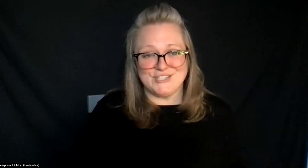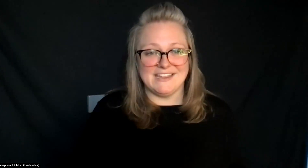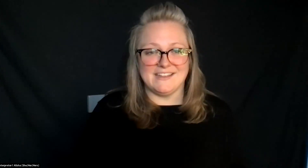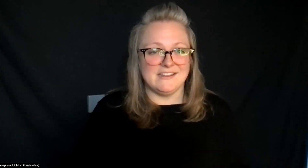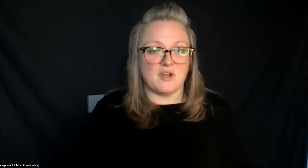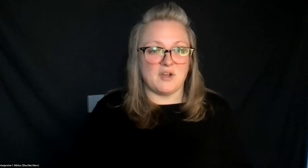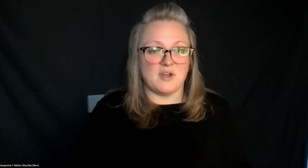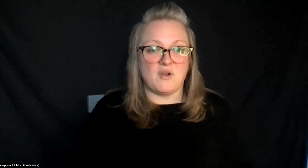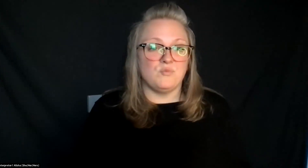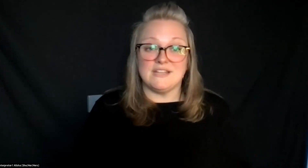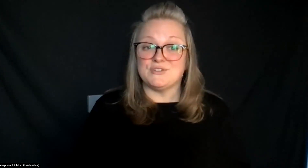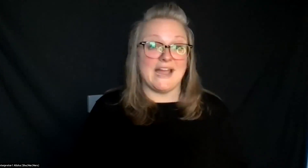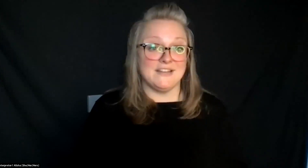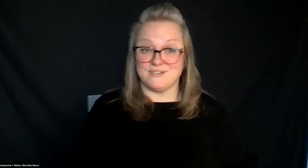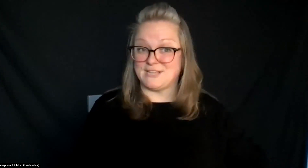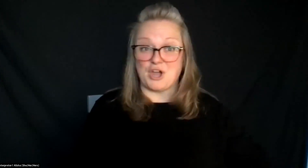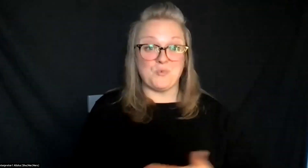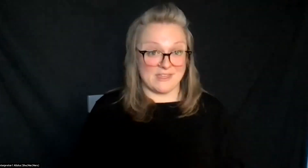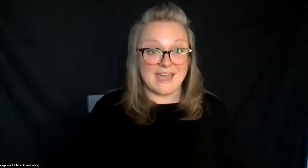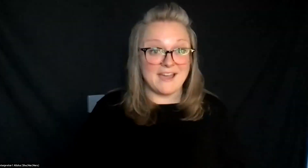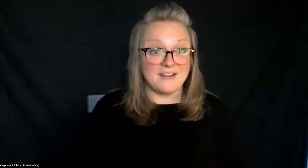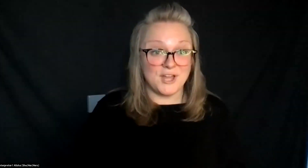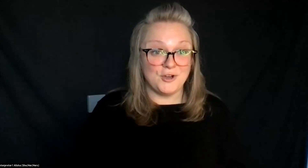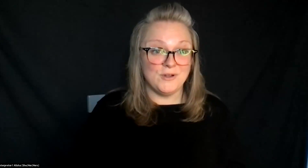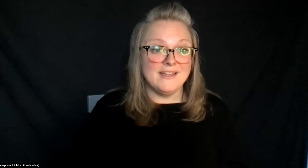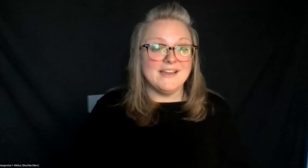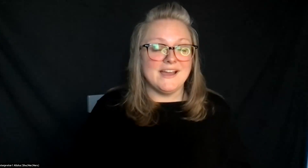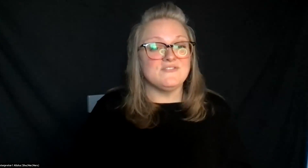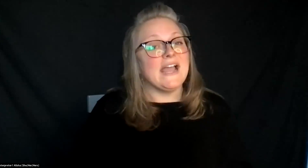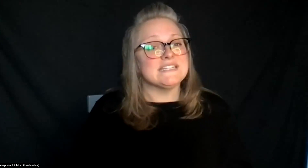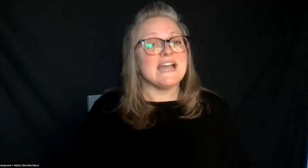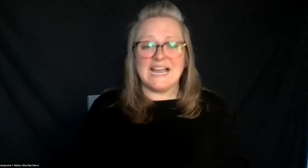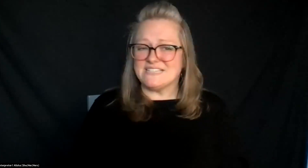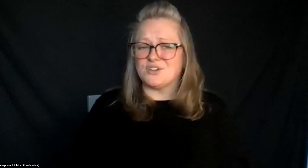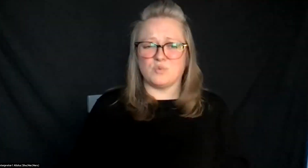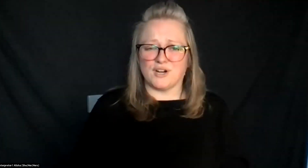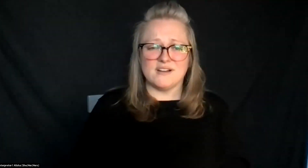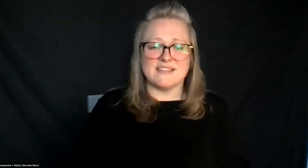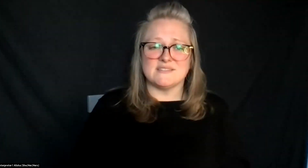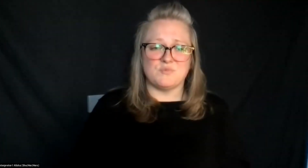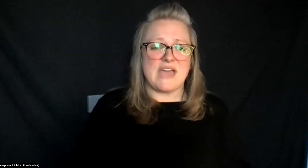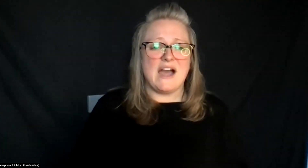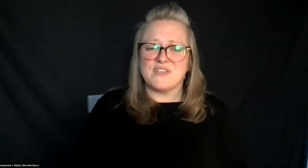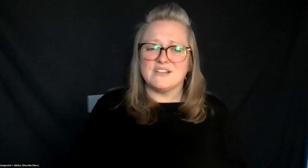SOMETIMES I HAVE TO CORRECT MYSELF. YOU KNOW, AND WORDS ARE CONSTANTLY